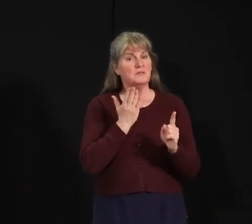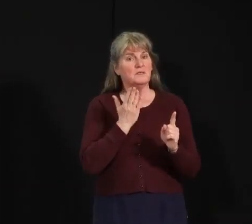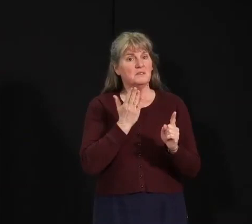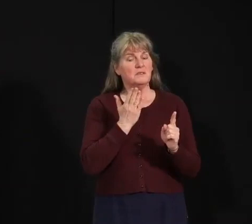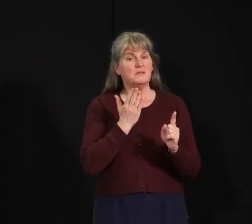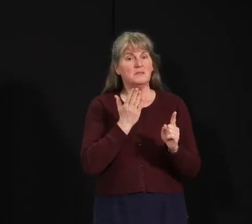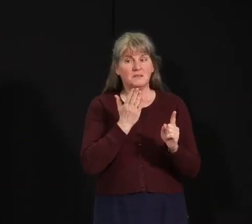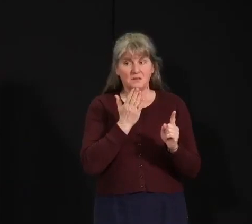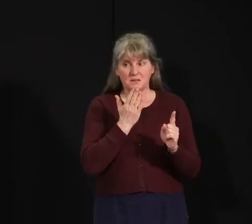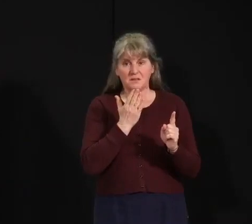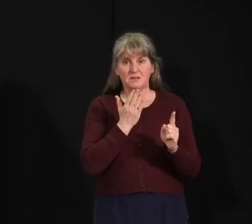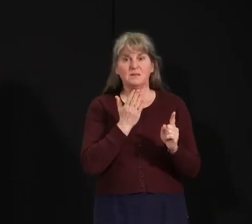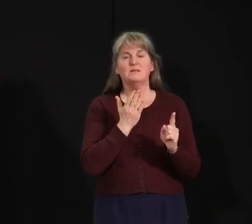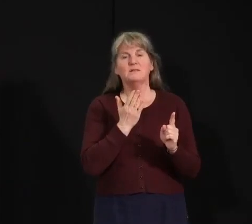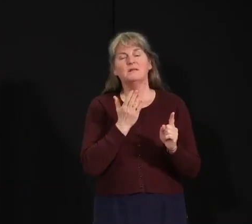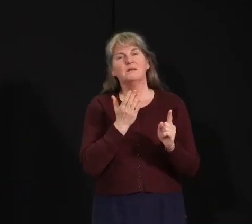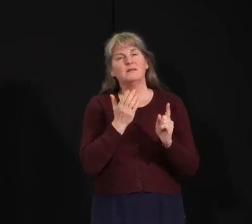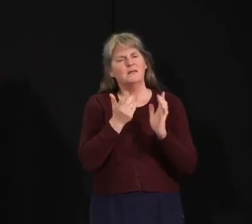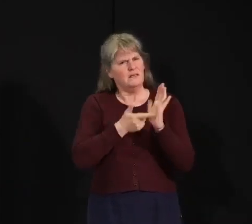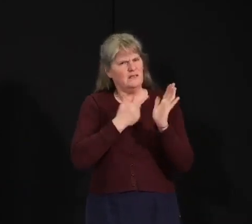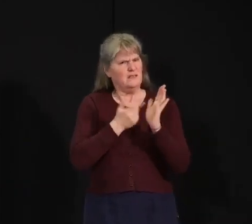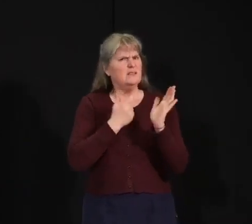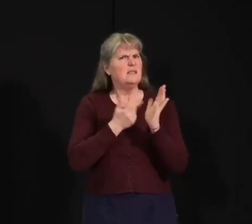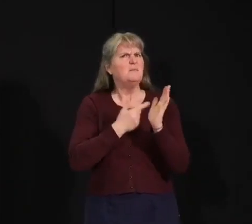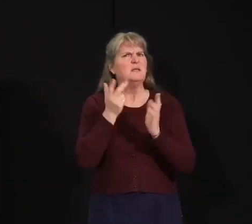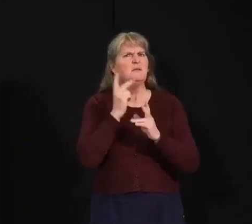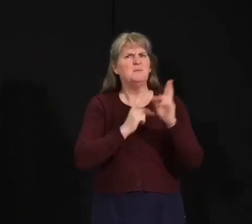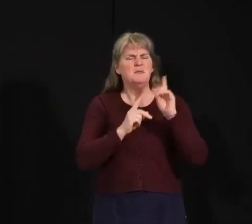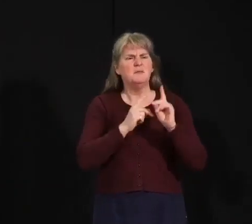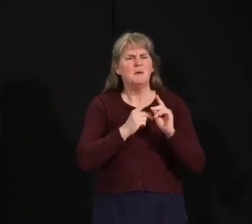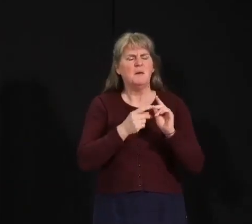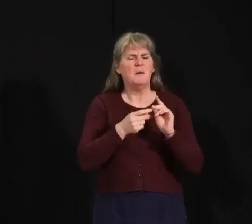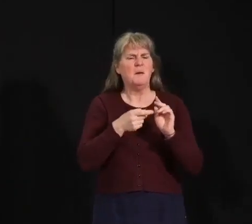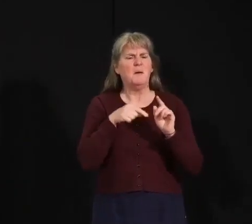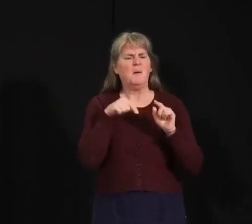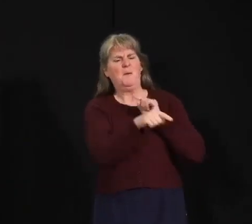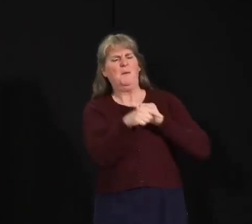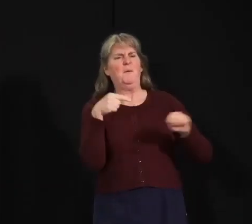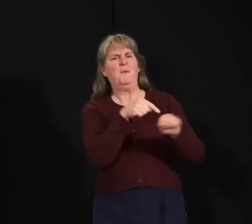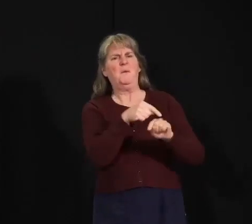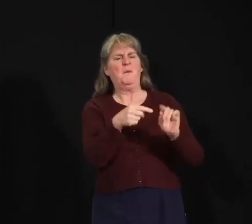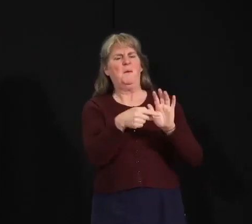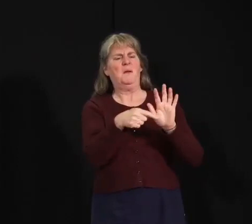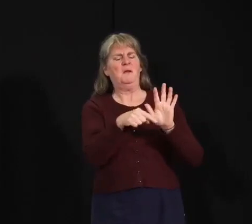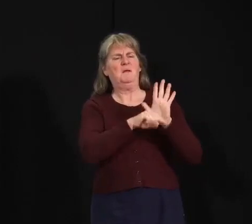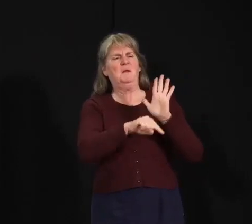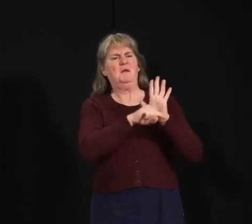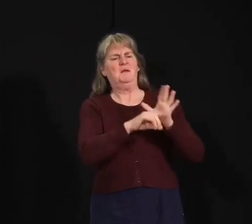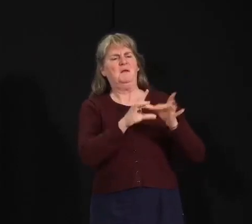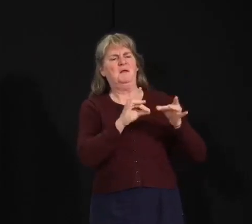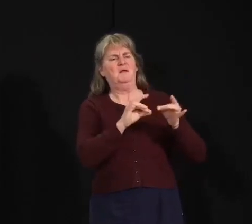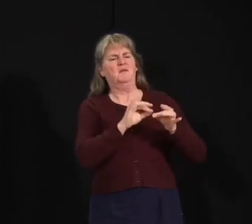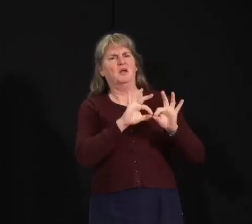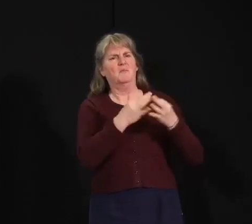family involved and with the public health team in charge of the investigation.